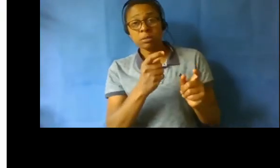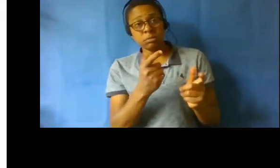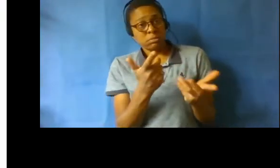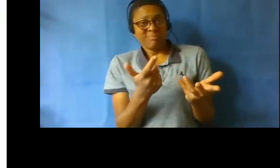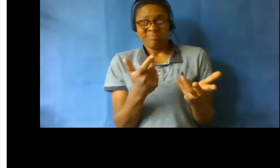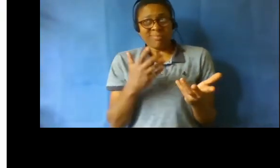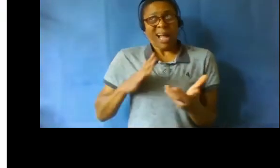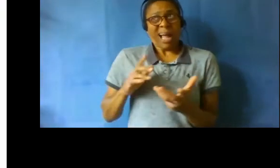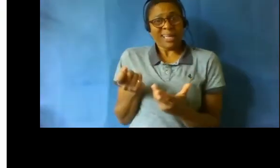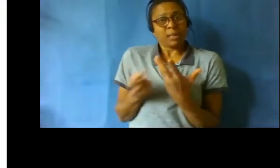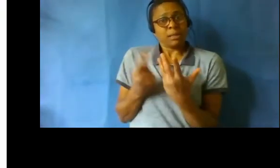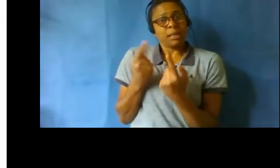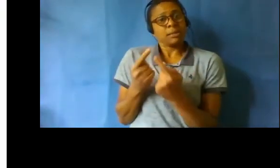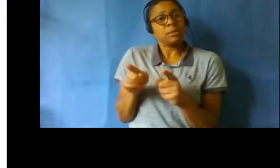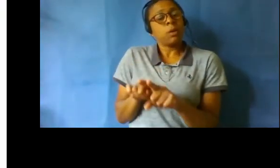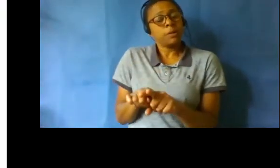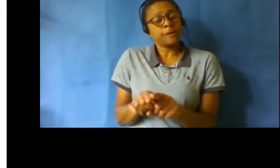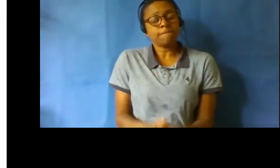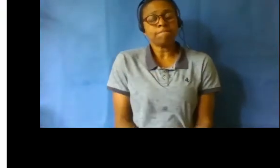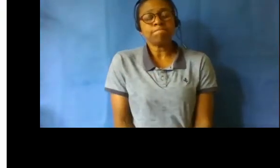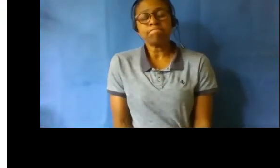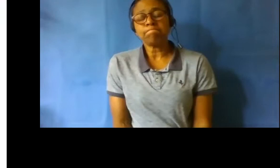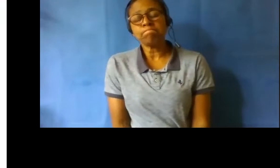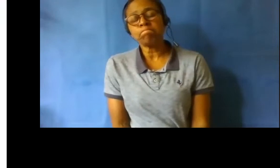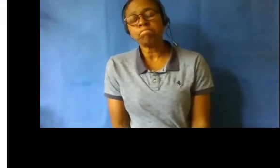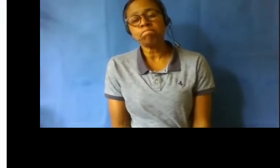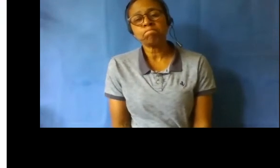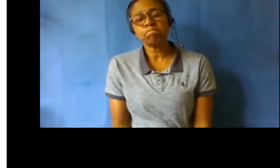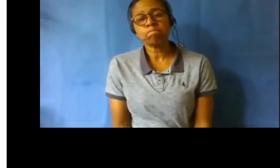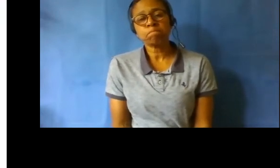often hand-in-hand with religion came reluctant attitudes towards sexual